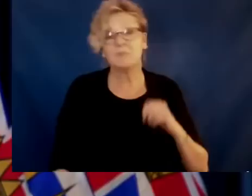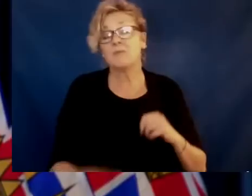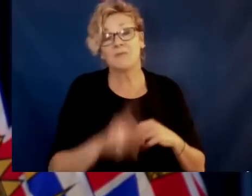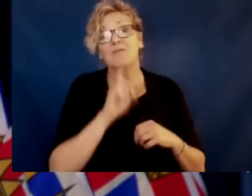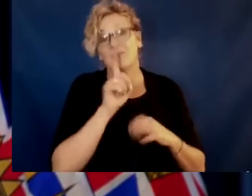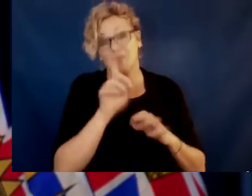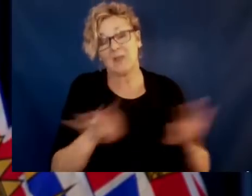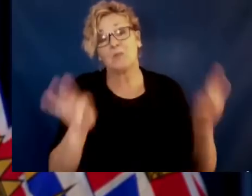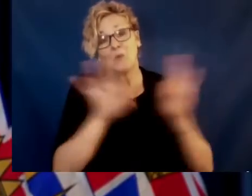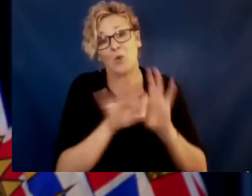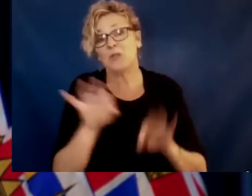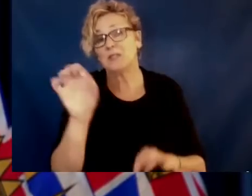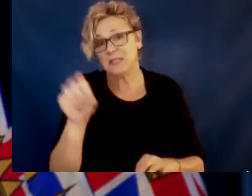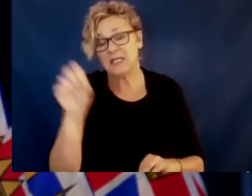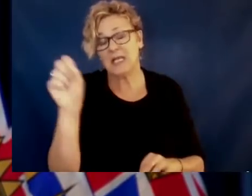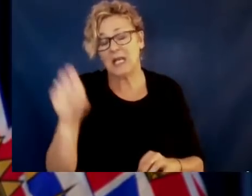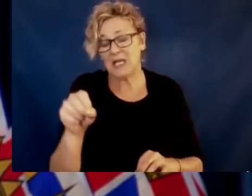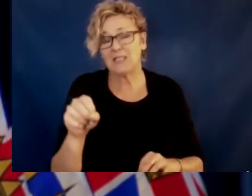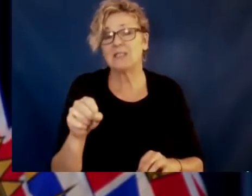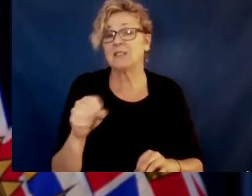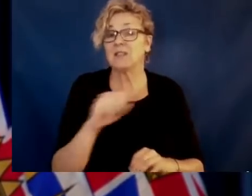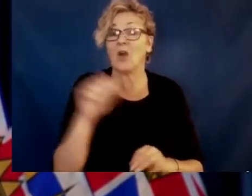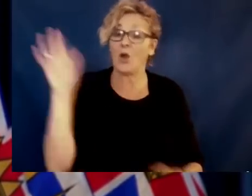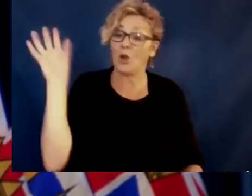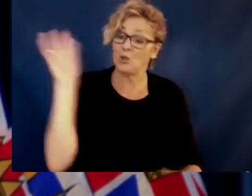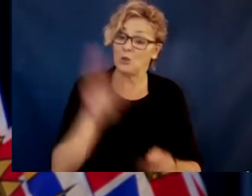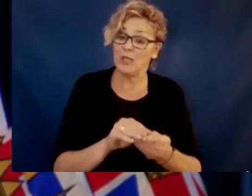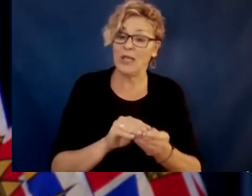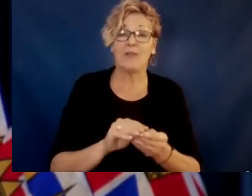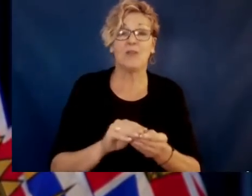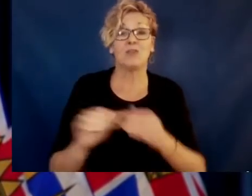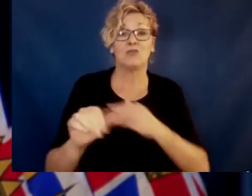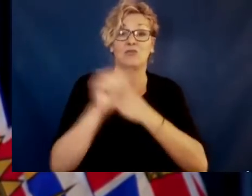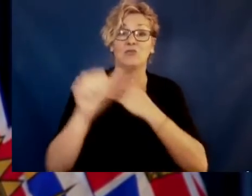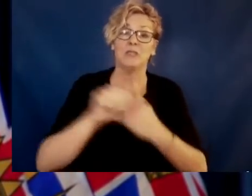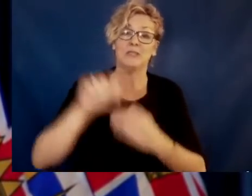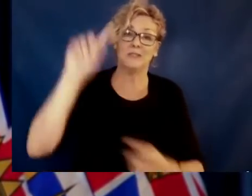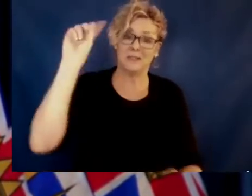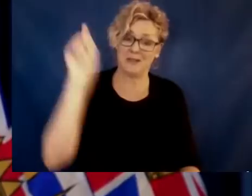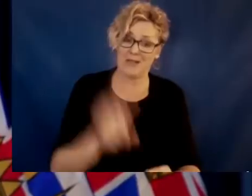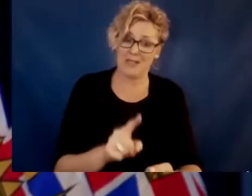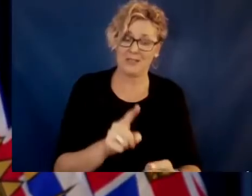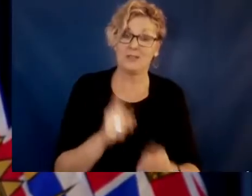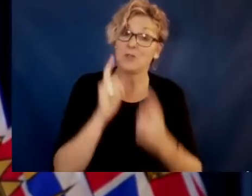cleaning but also for air exchanges within the building. These are all important things that minimize